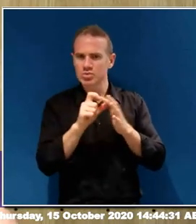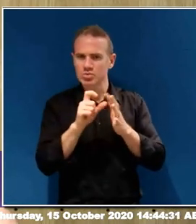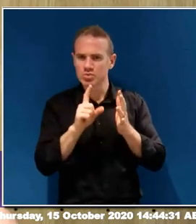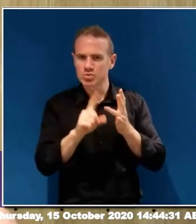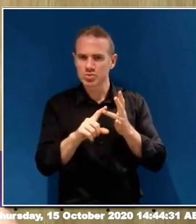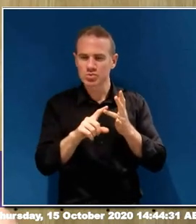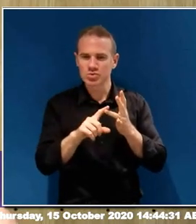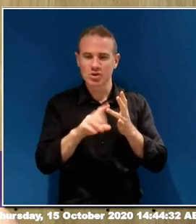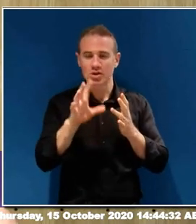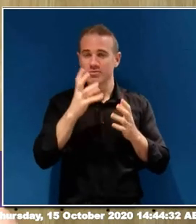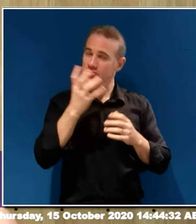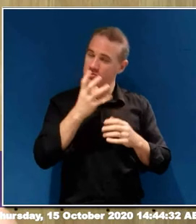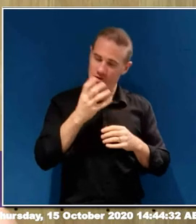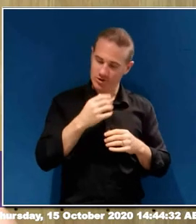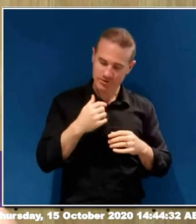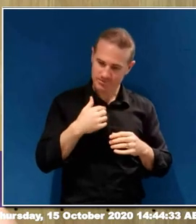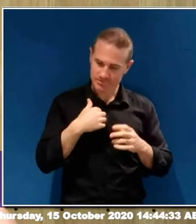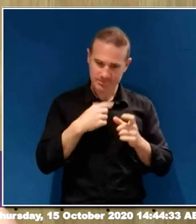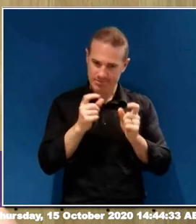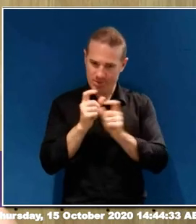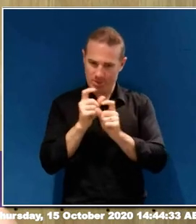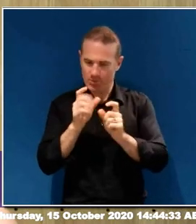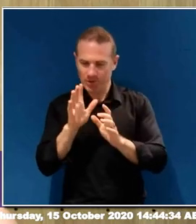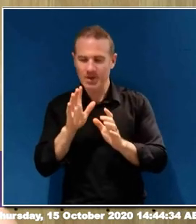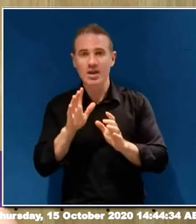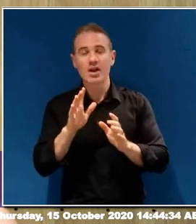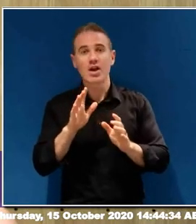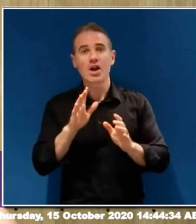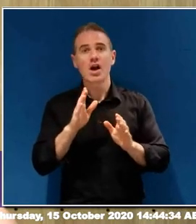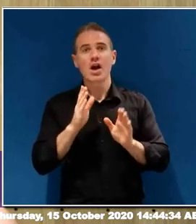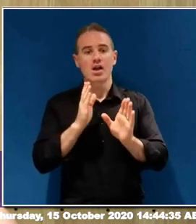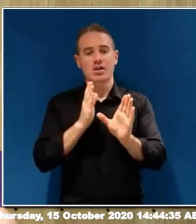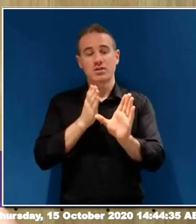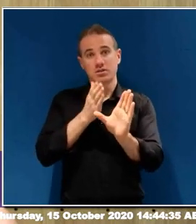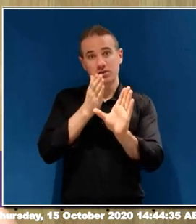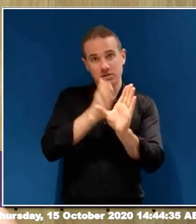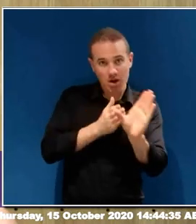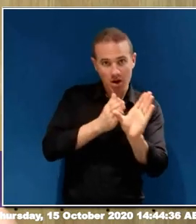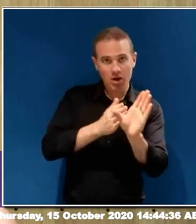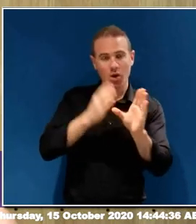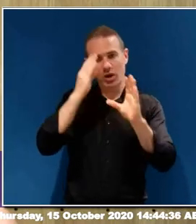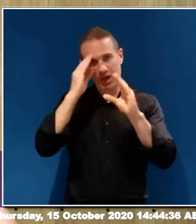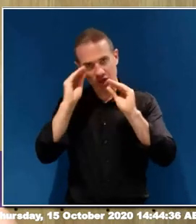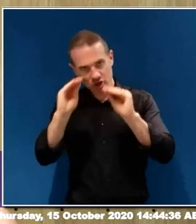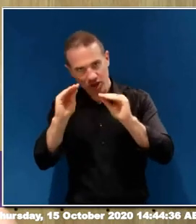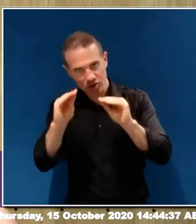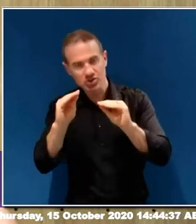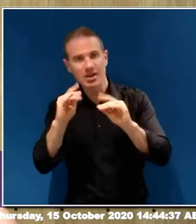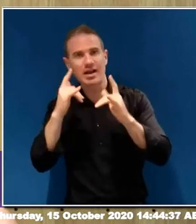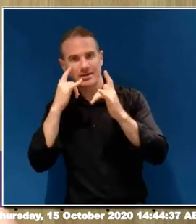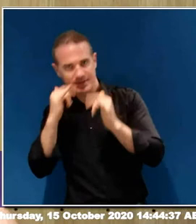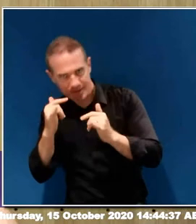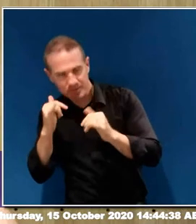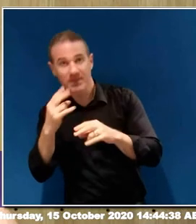assessment for the EAP process? Yes. And how long might that take up?